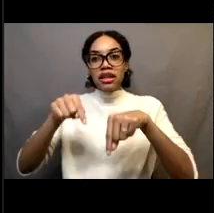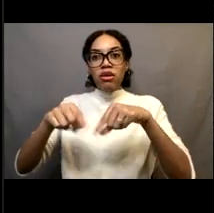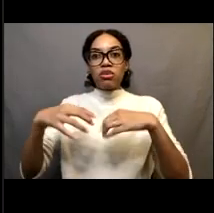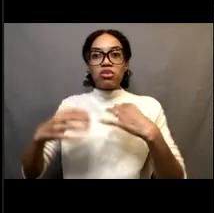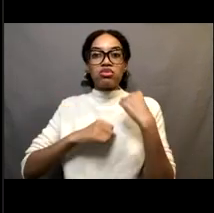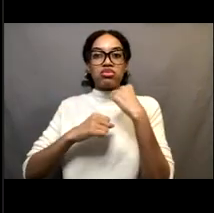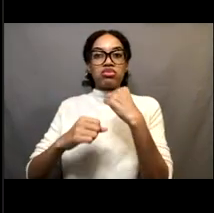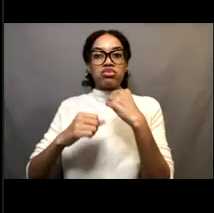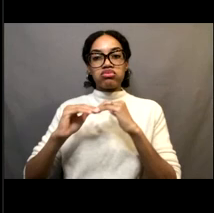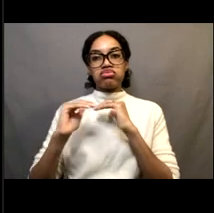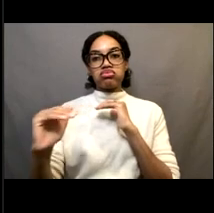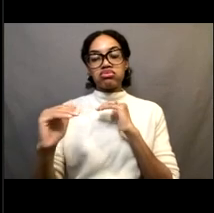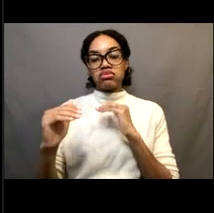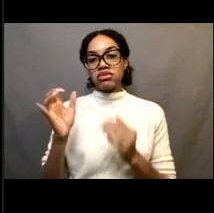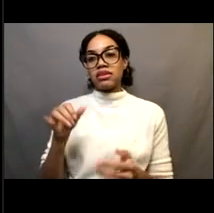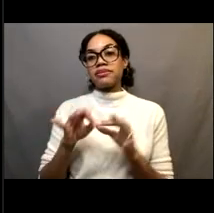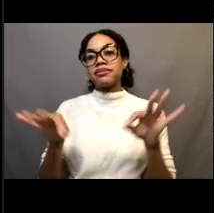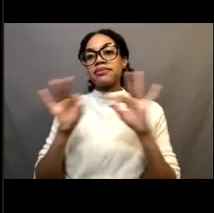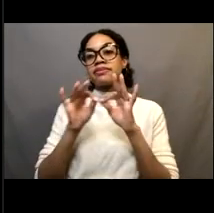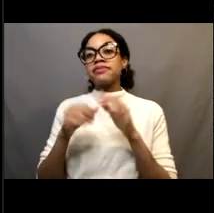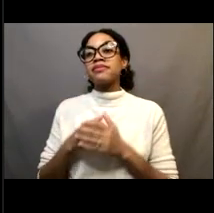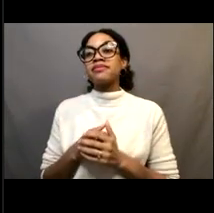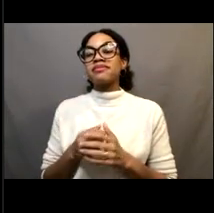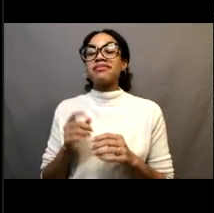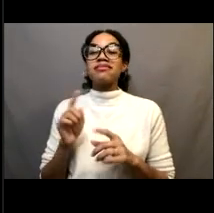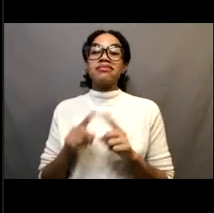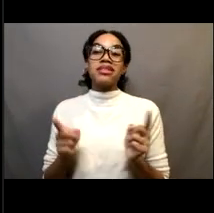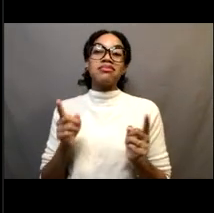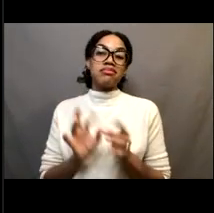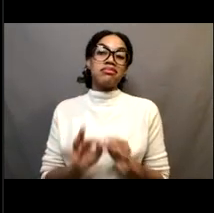but it is definitely a design and engineering